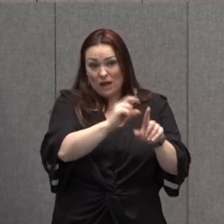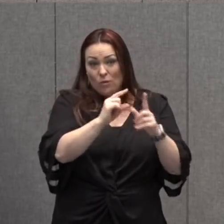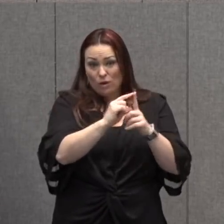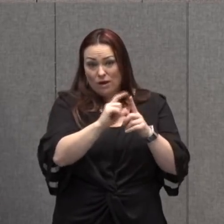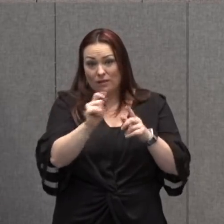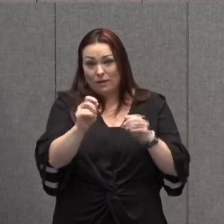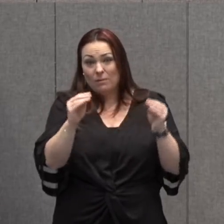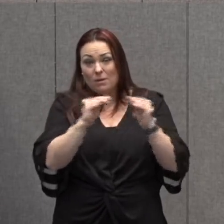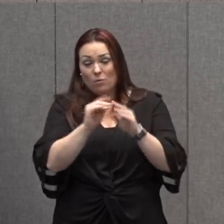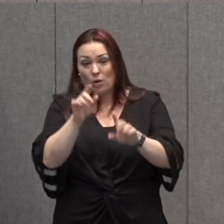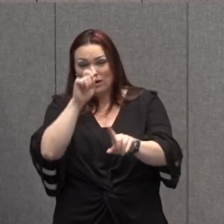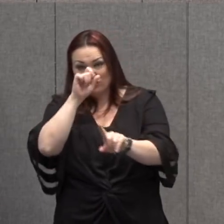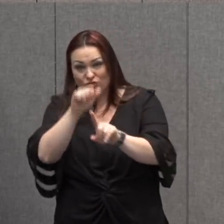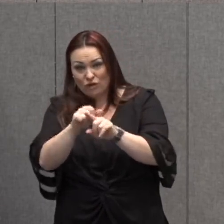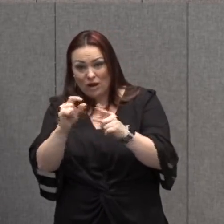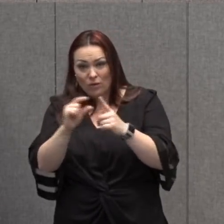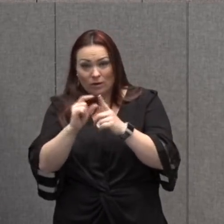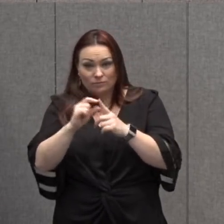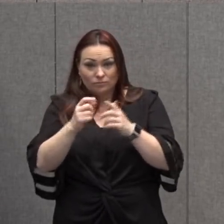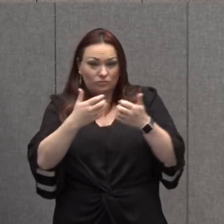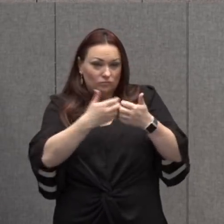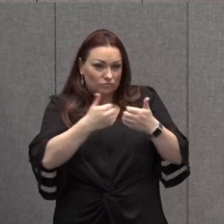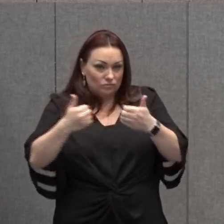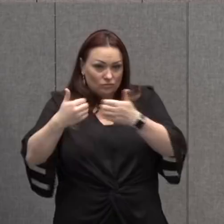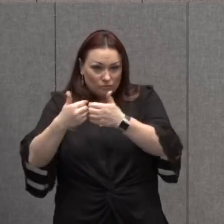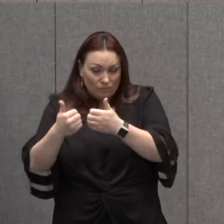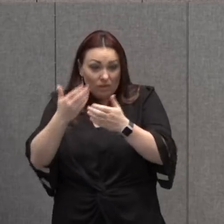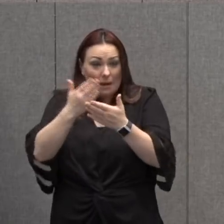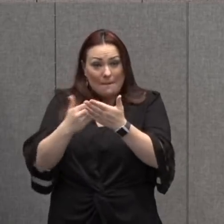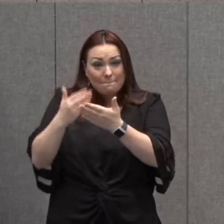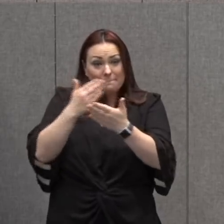but I think if I break it apart into pieces, that's gonna help me.